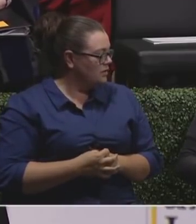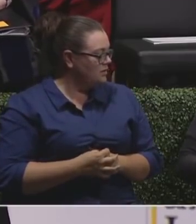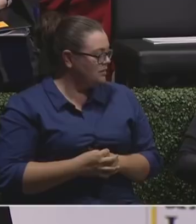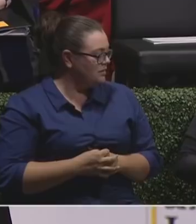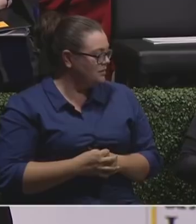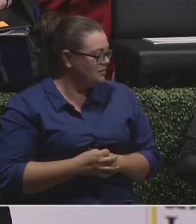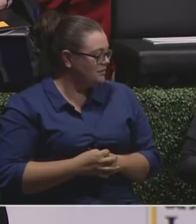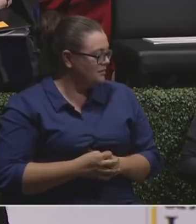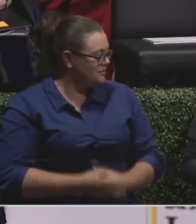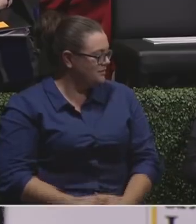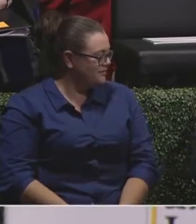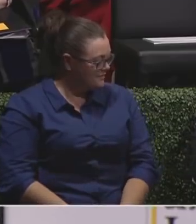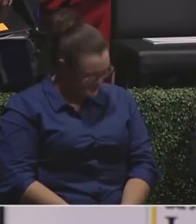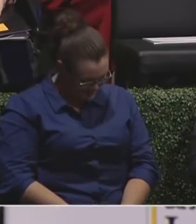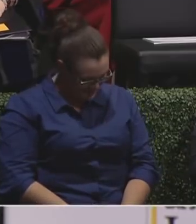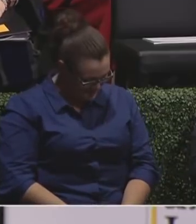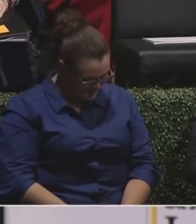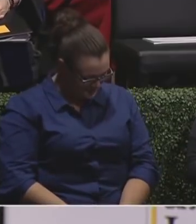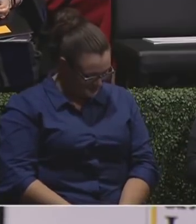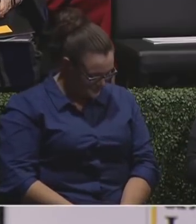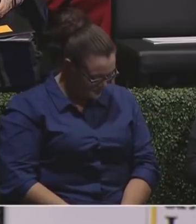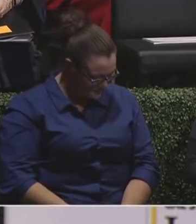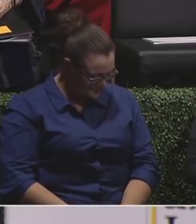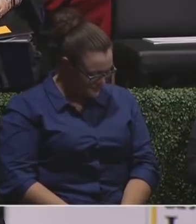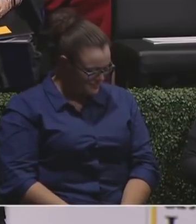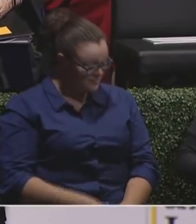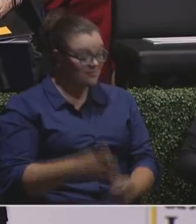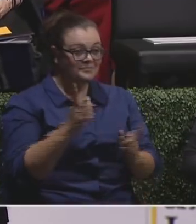THE TRENDS OF WHO HAS ACCESS TO AND COMPLETES A ECOLOGY UNDERGRADUATE DEGREE. AND FOR THAT, I AM THANKFUL.